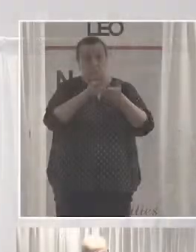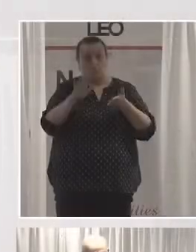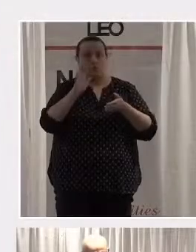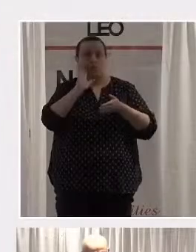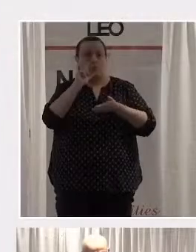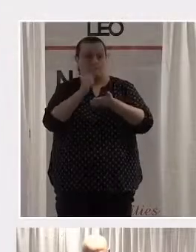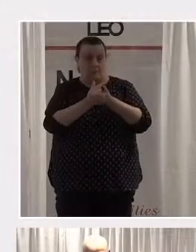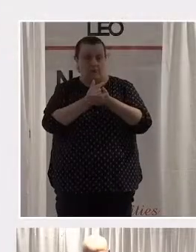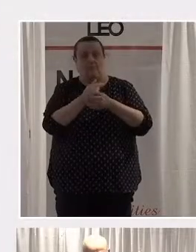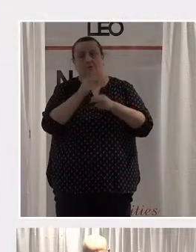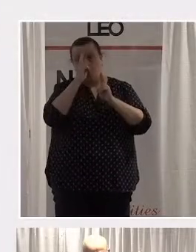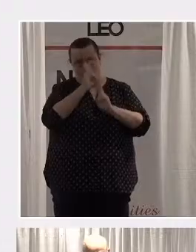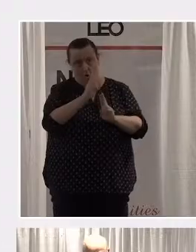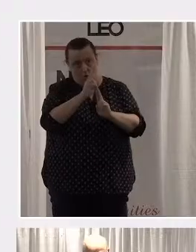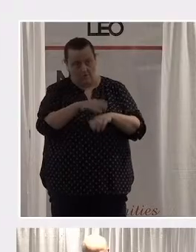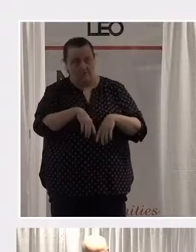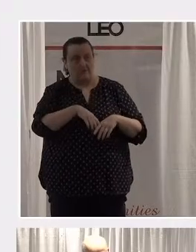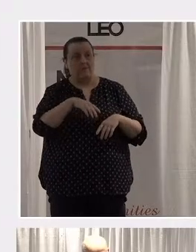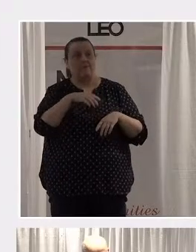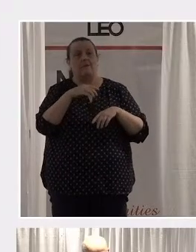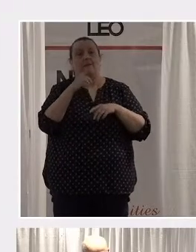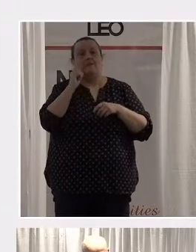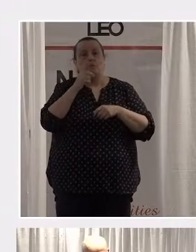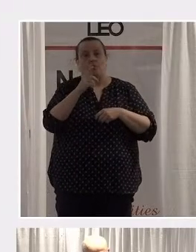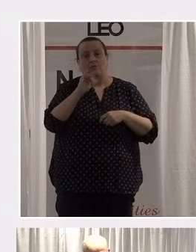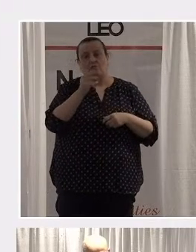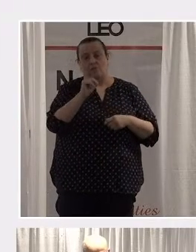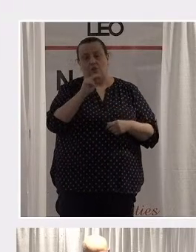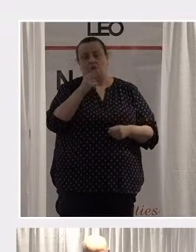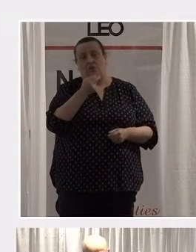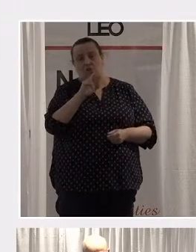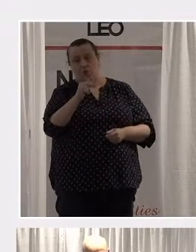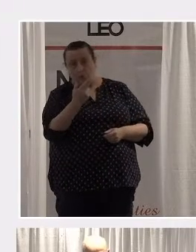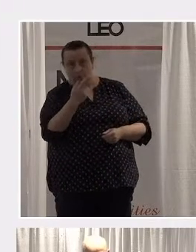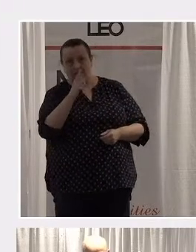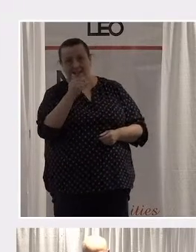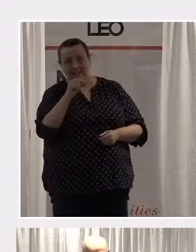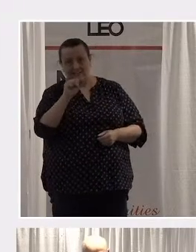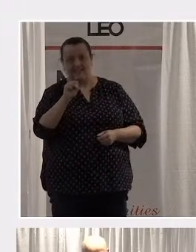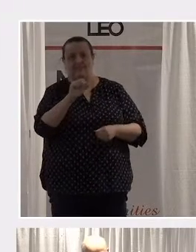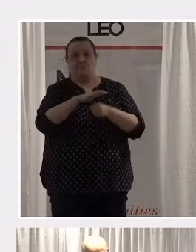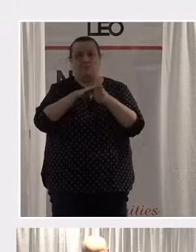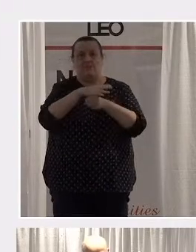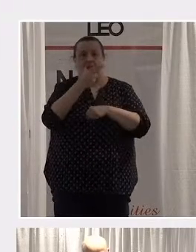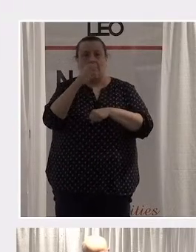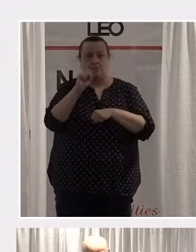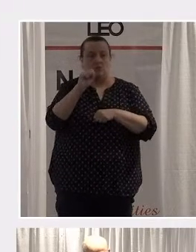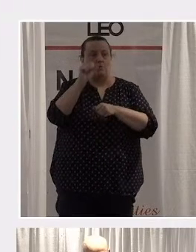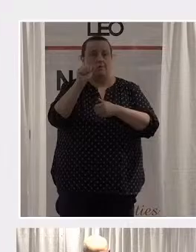DR. JOHN HUGH GILLIS REGIONAL HIGH SCHOOL IN ANTIGONISH WHERE SHE EXCELS BOTH IN ACADEMICALLY